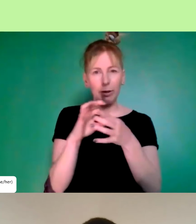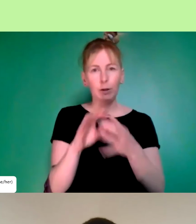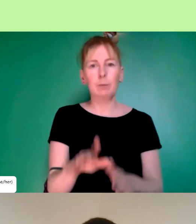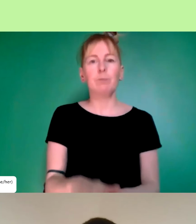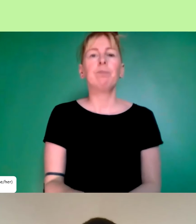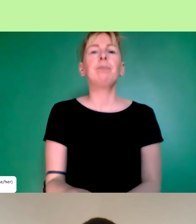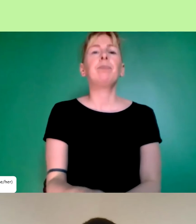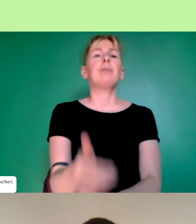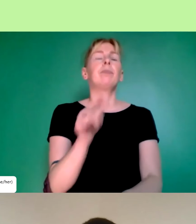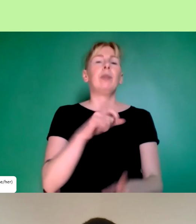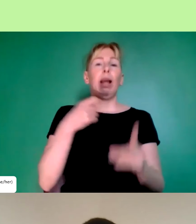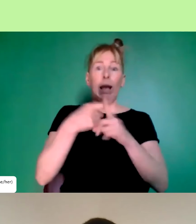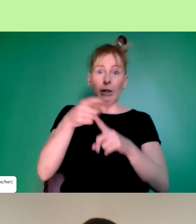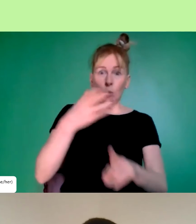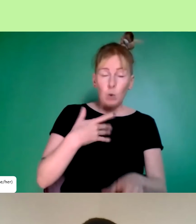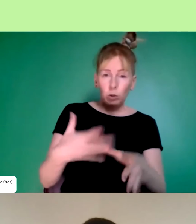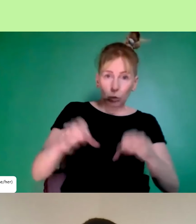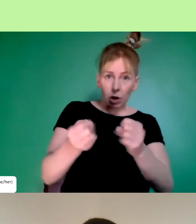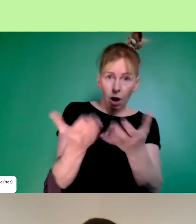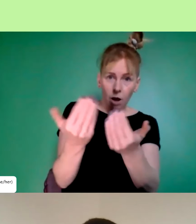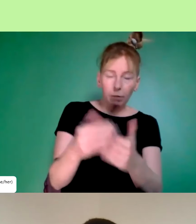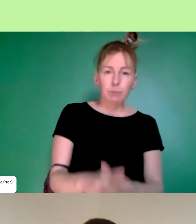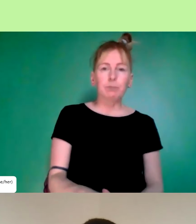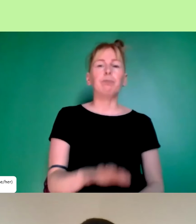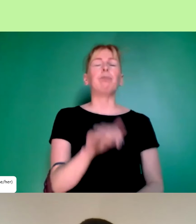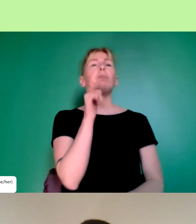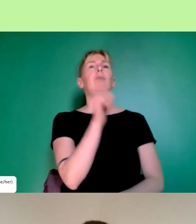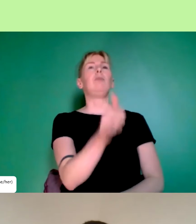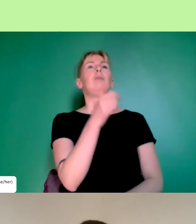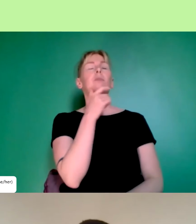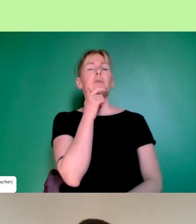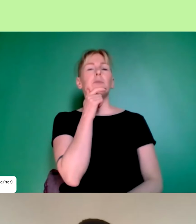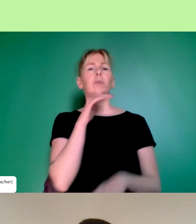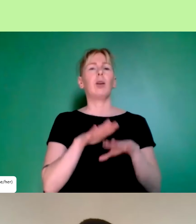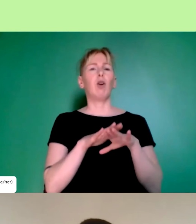institutions, I think I would not call them – I don't think they would be institutions.